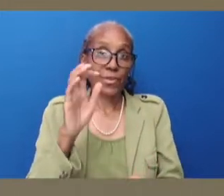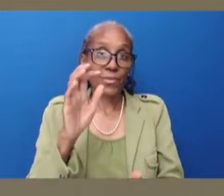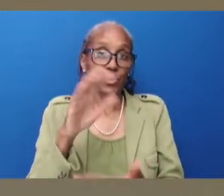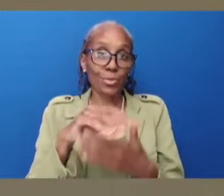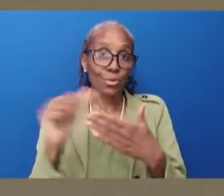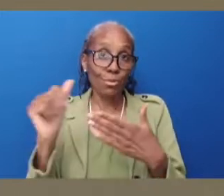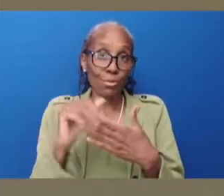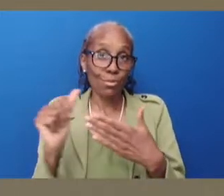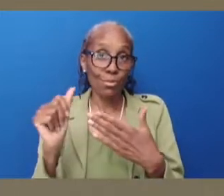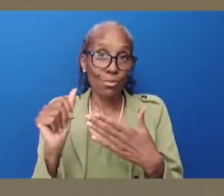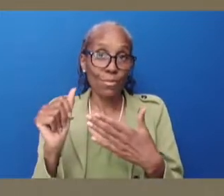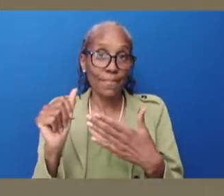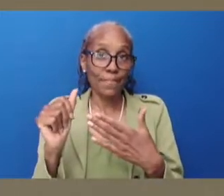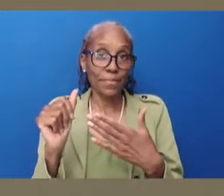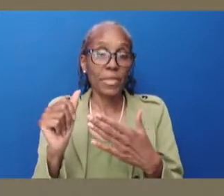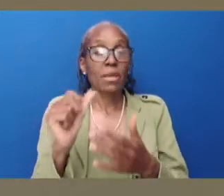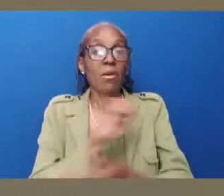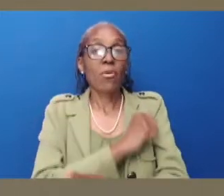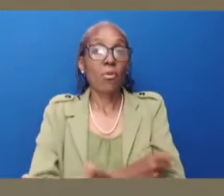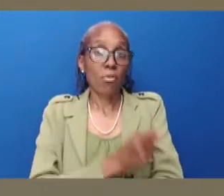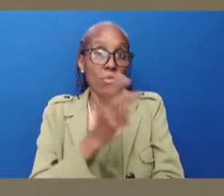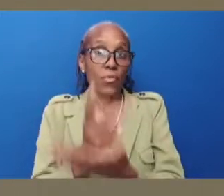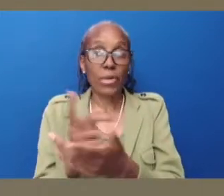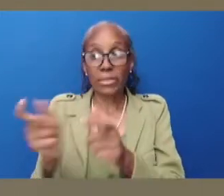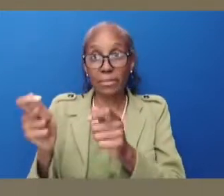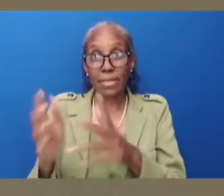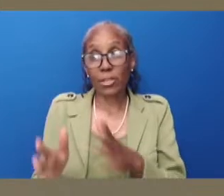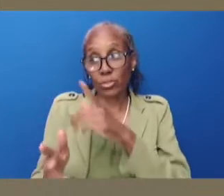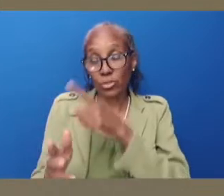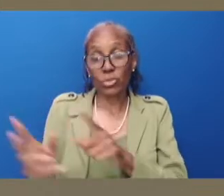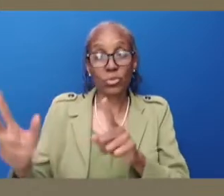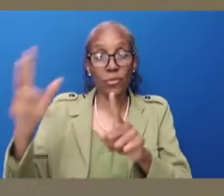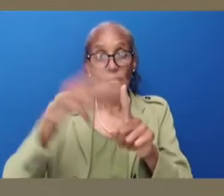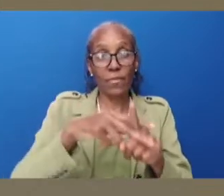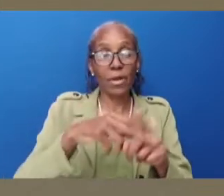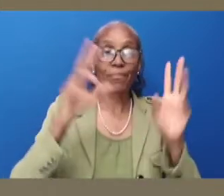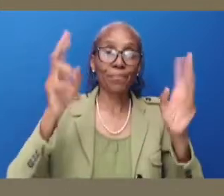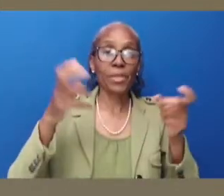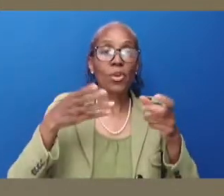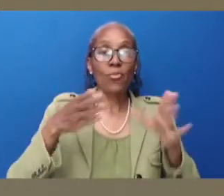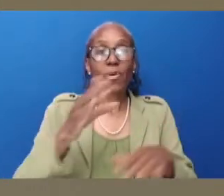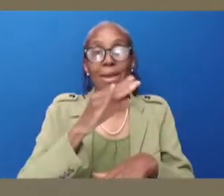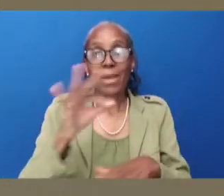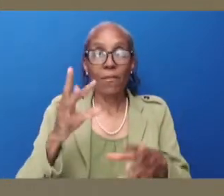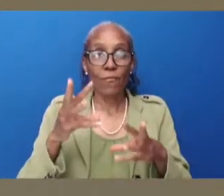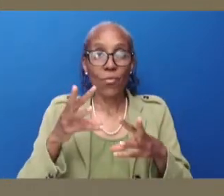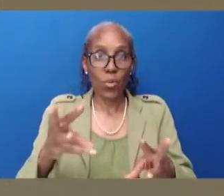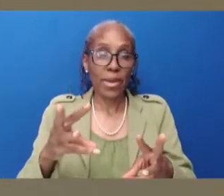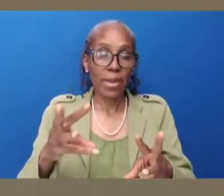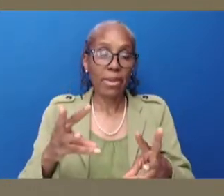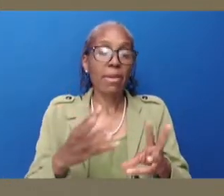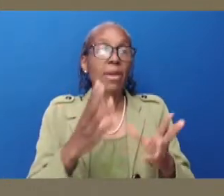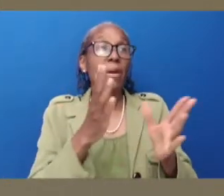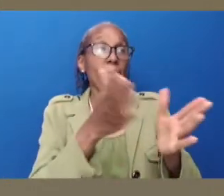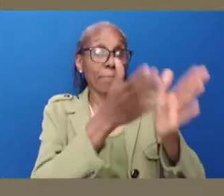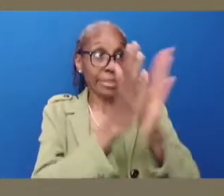PALMER FOR A PURCHASE PRICE OF